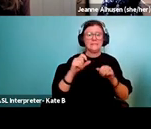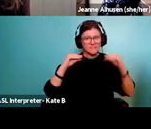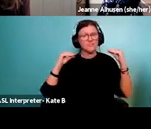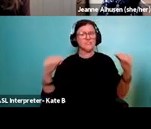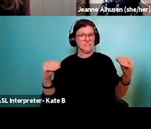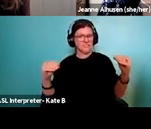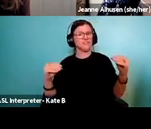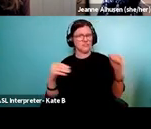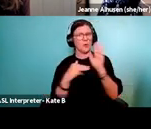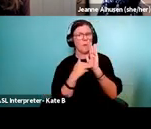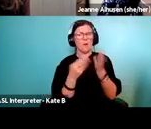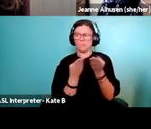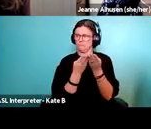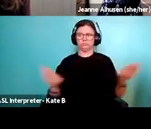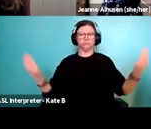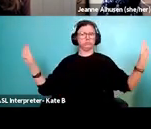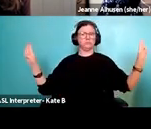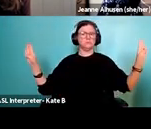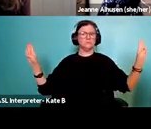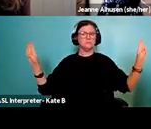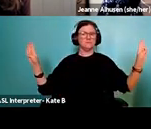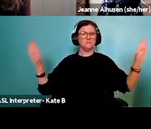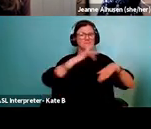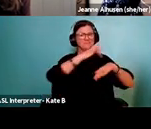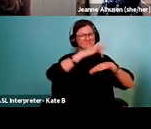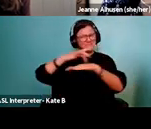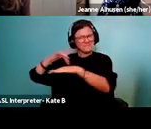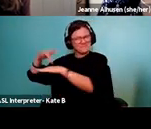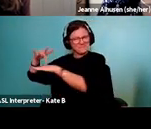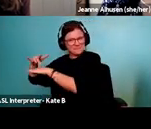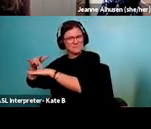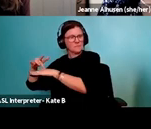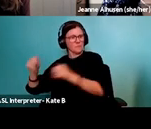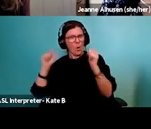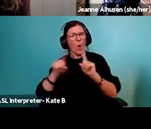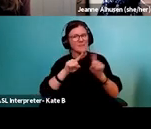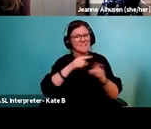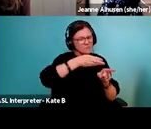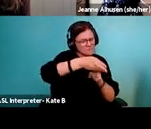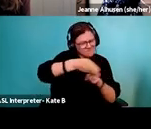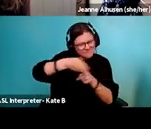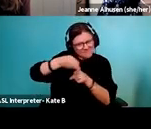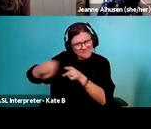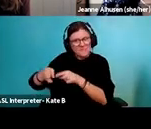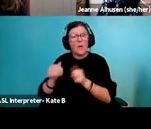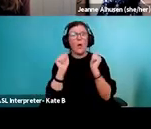that is very broad that crosses all the different kinds of disabilities so students can start